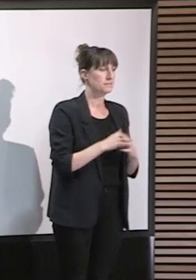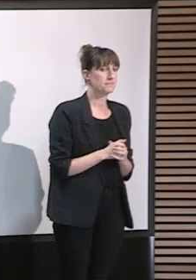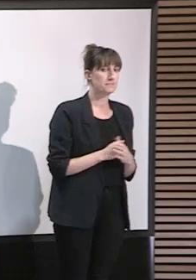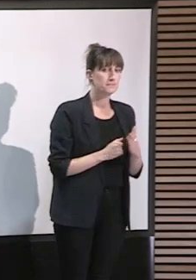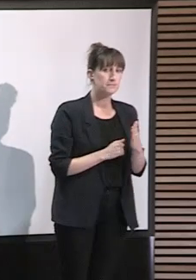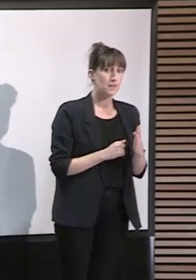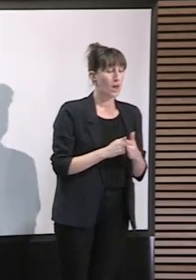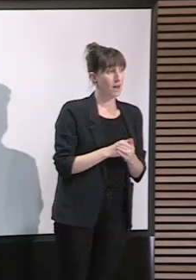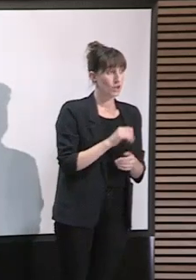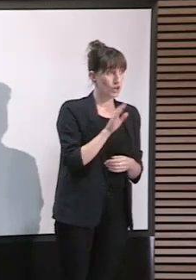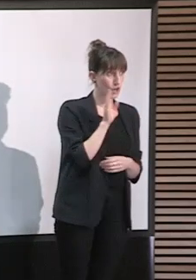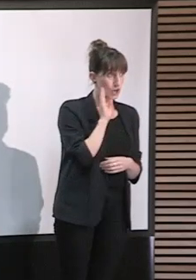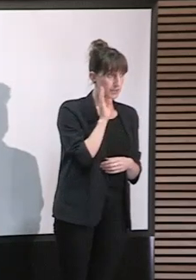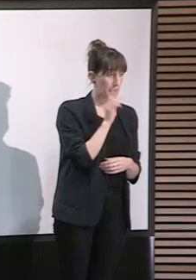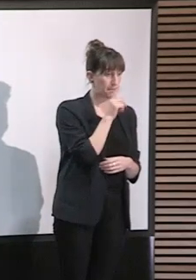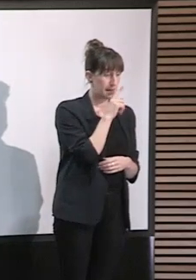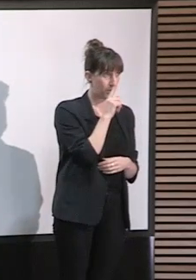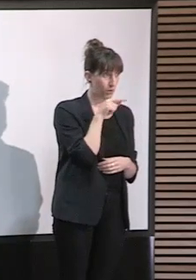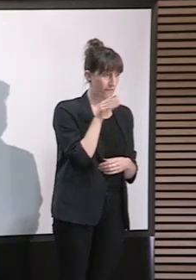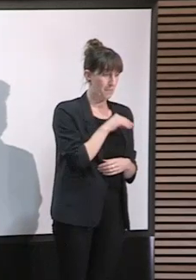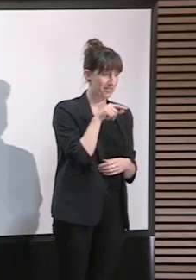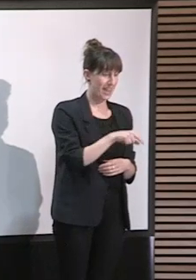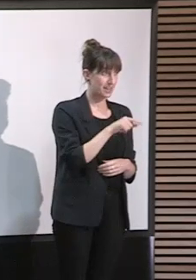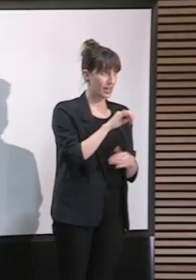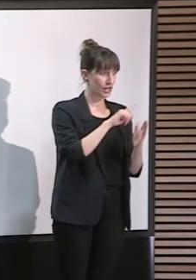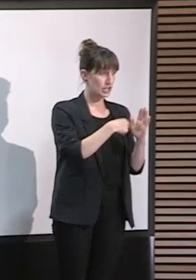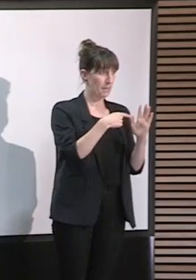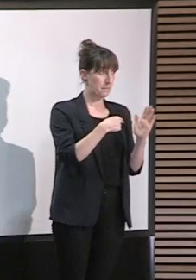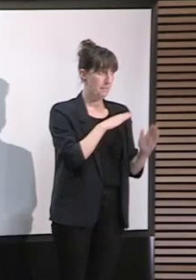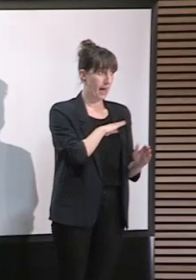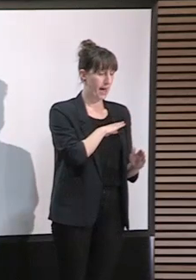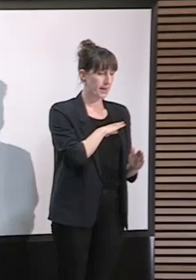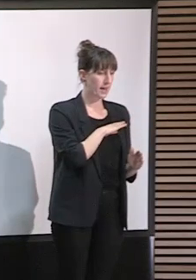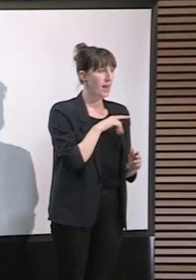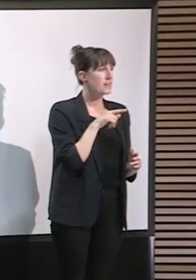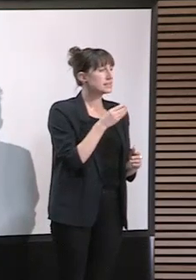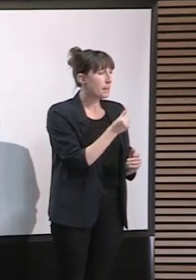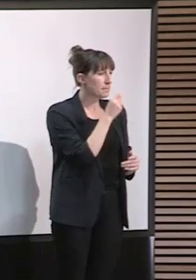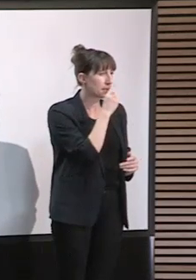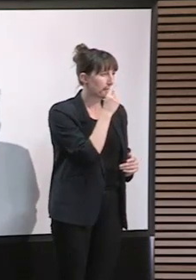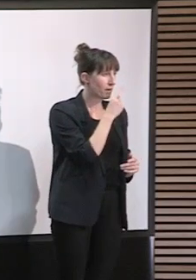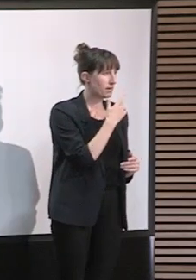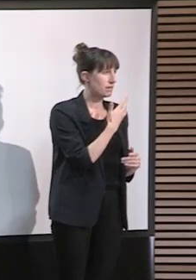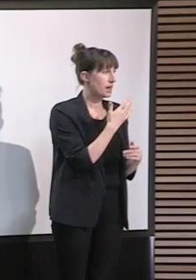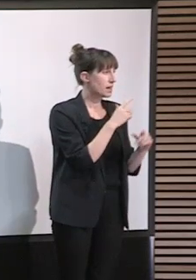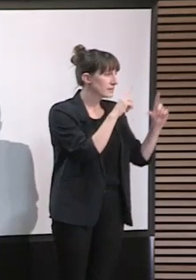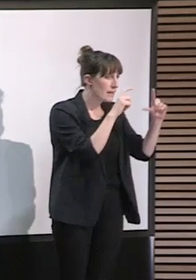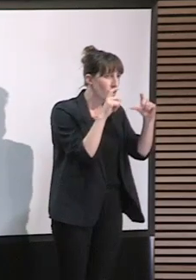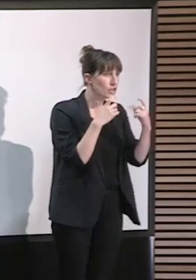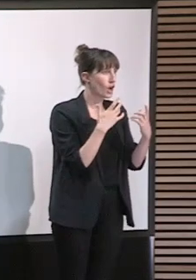We'd need a little bit of time to investigate that. We've been told there people have been told to